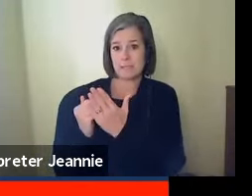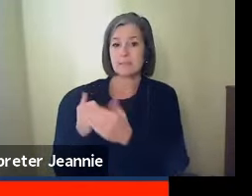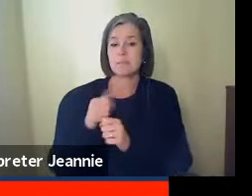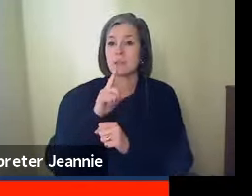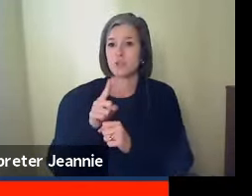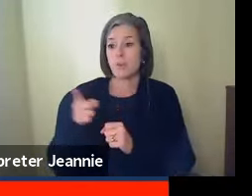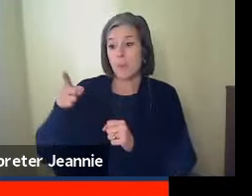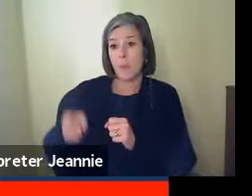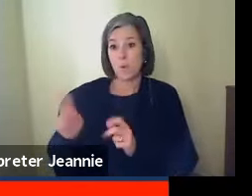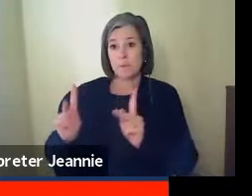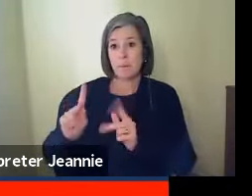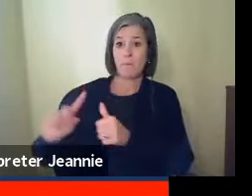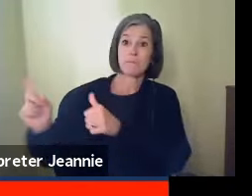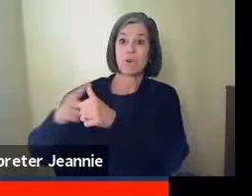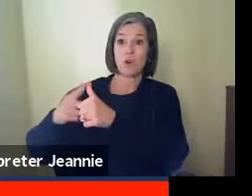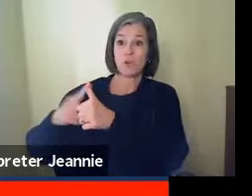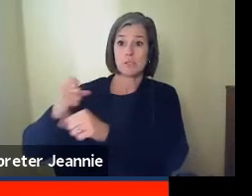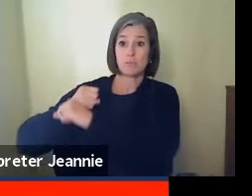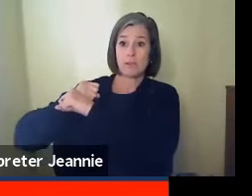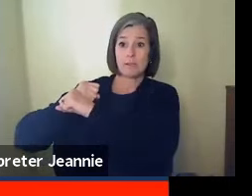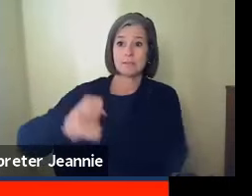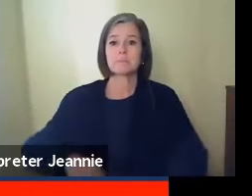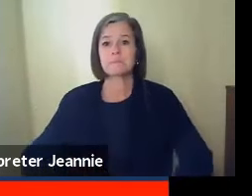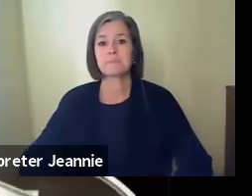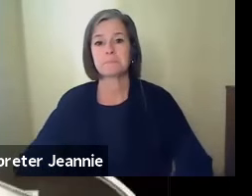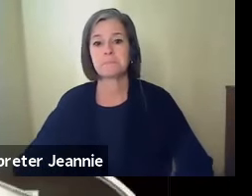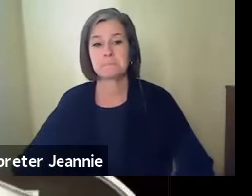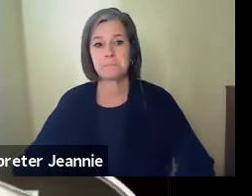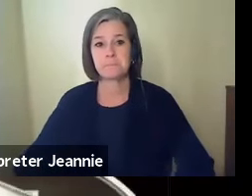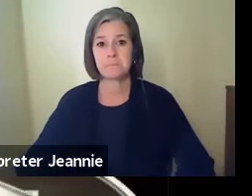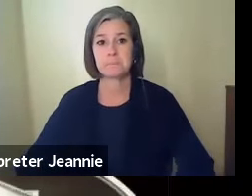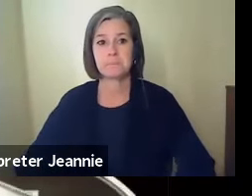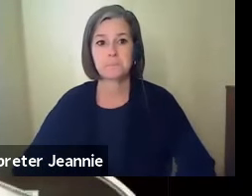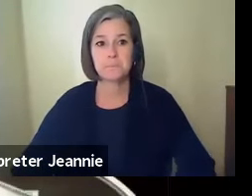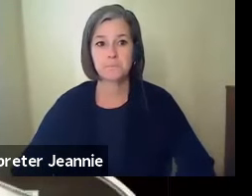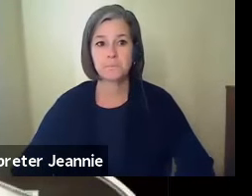individuals are being protected first. So we have